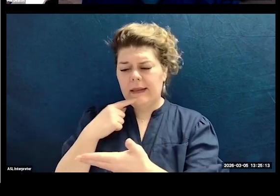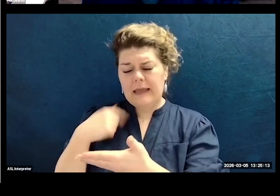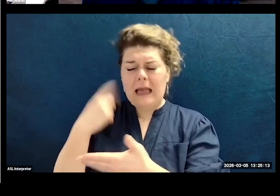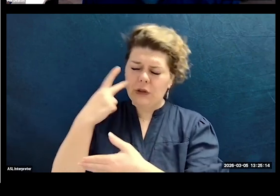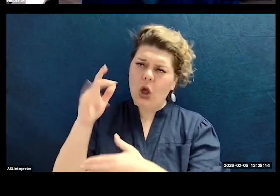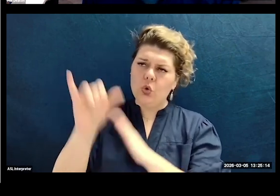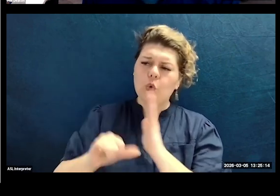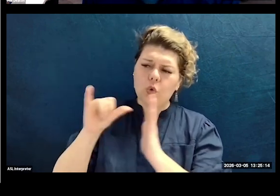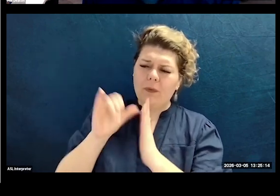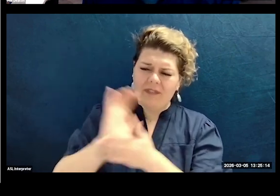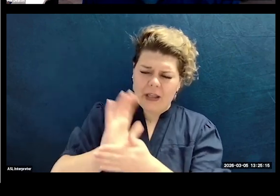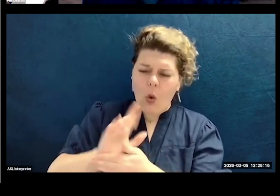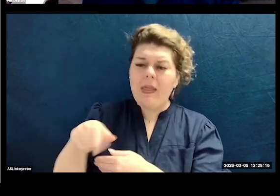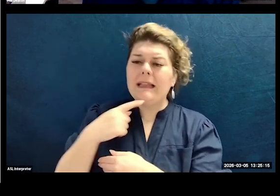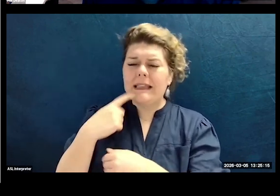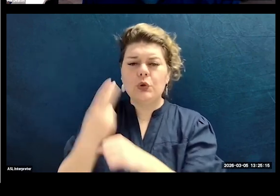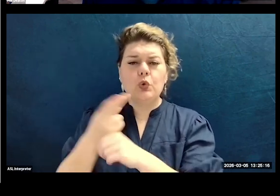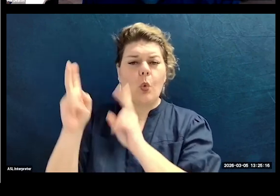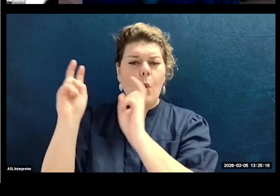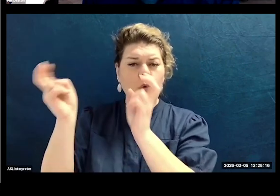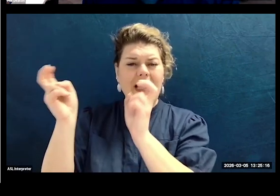that alt text written with quotations surrounding it.